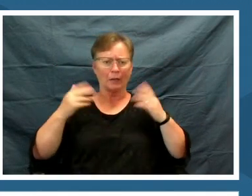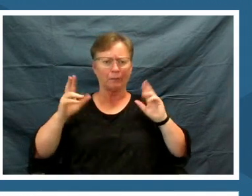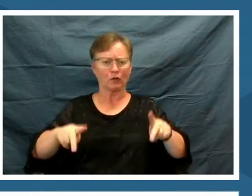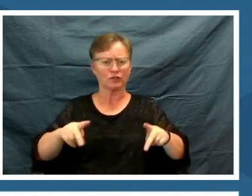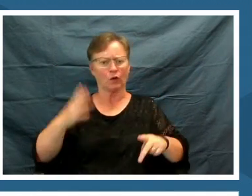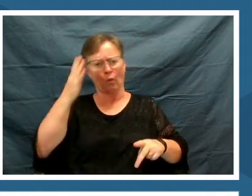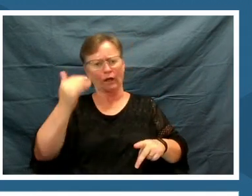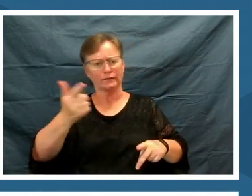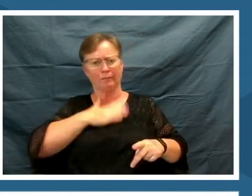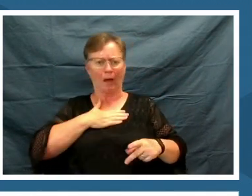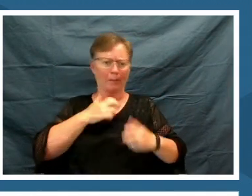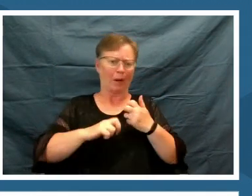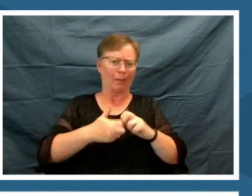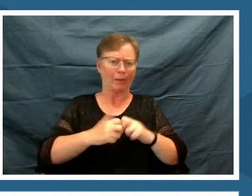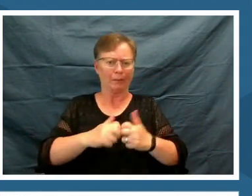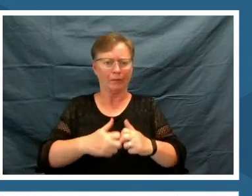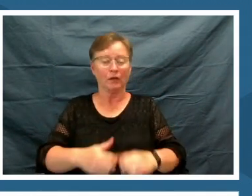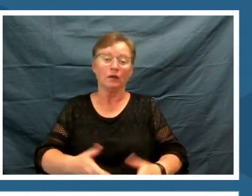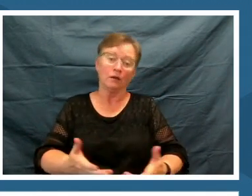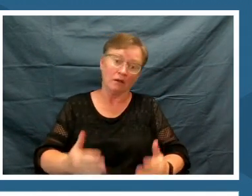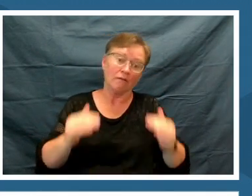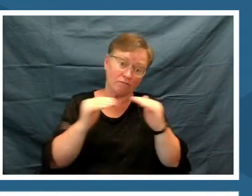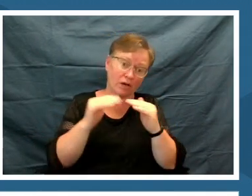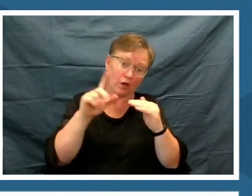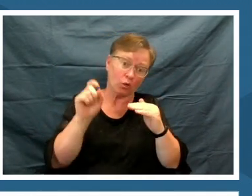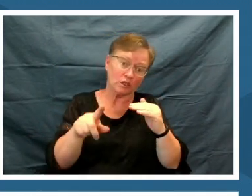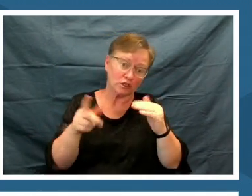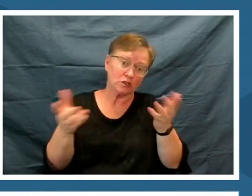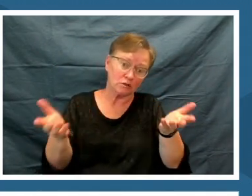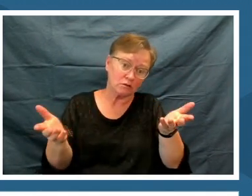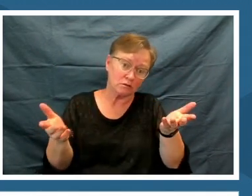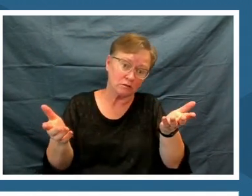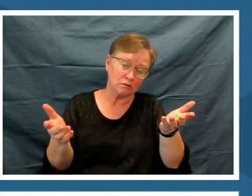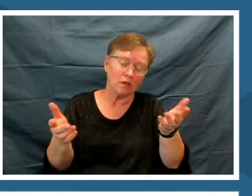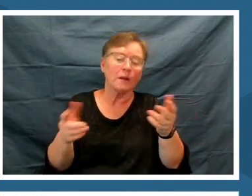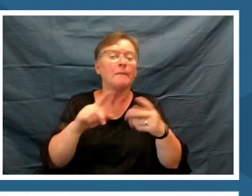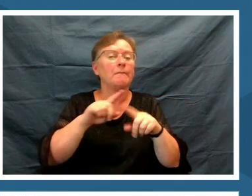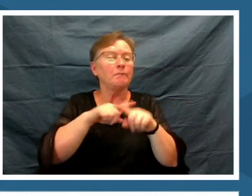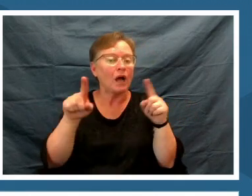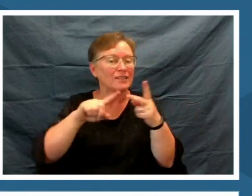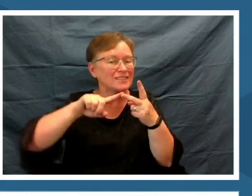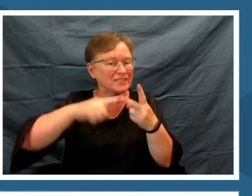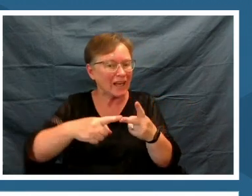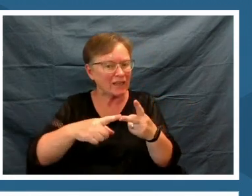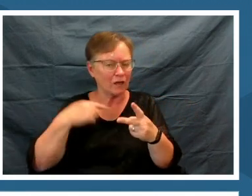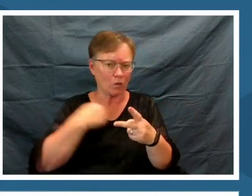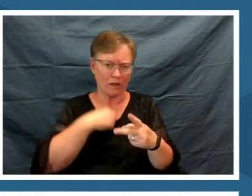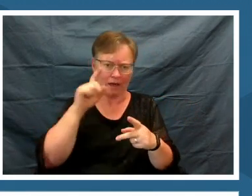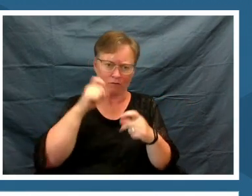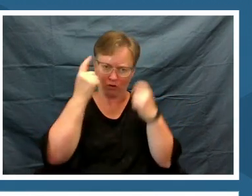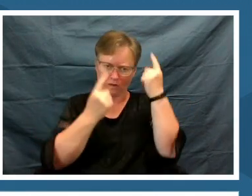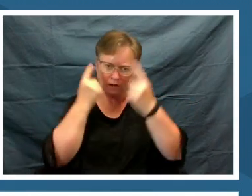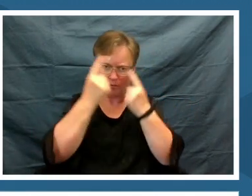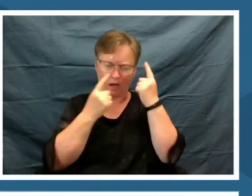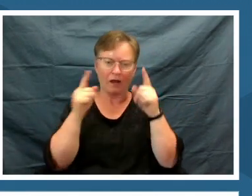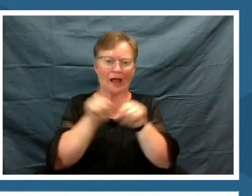first of all and second of all i think that's one of the things that we have to be reflective about as practitioners